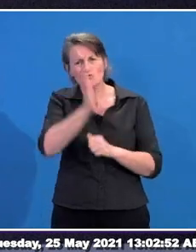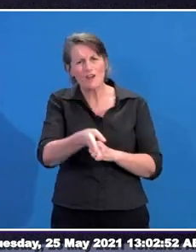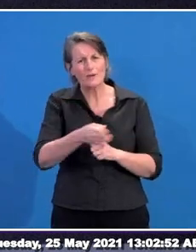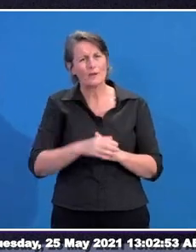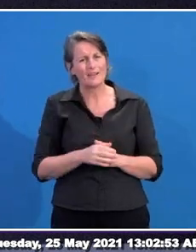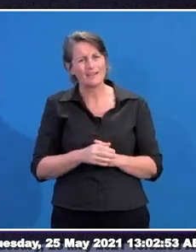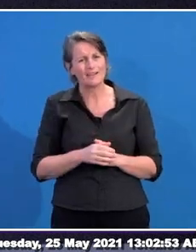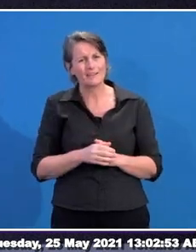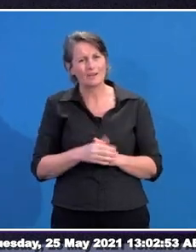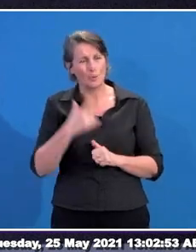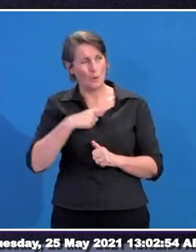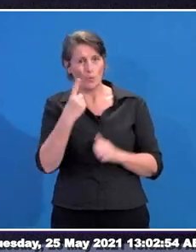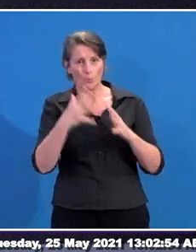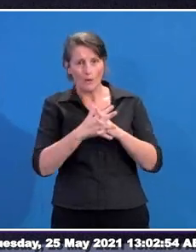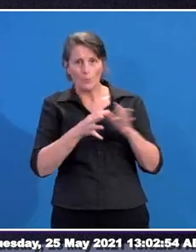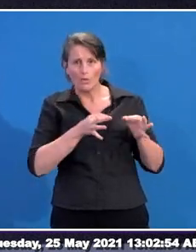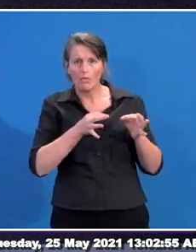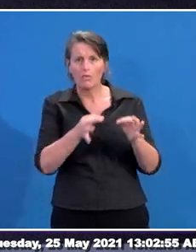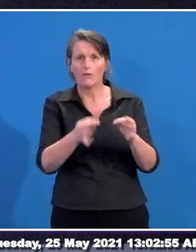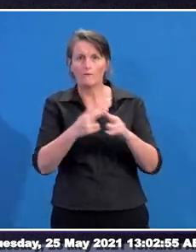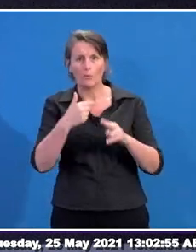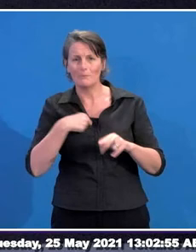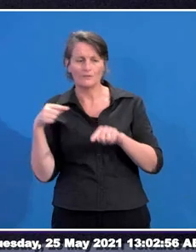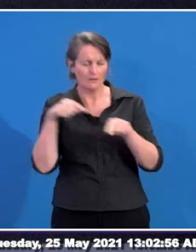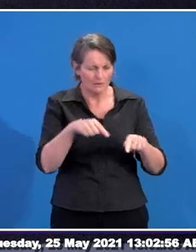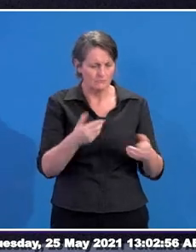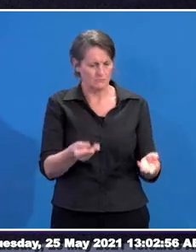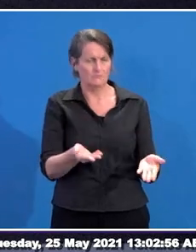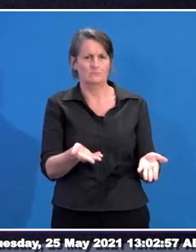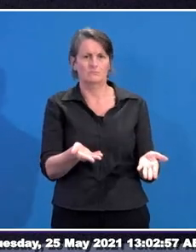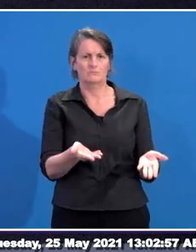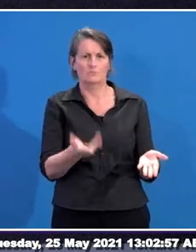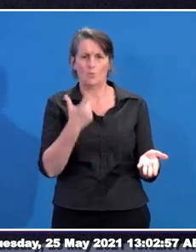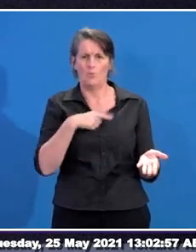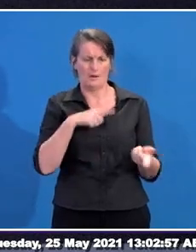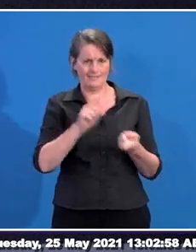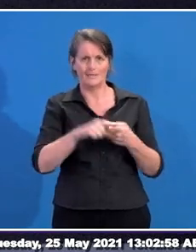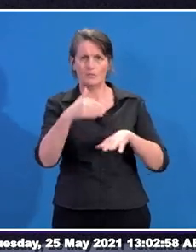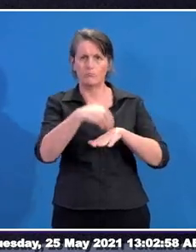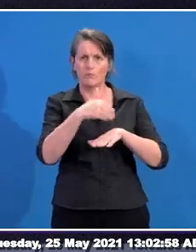Why did it take a week for me to come and see, "Oh, these are dangerous, this is a